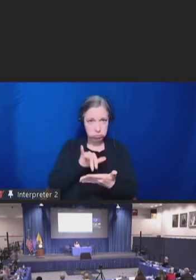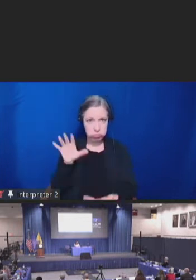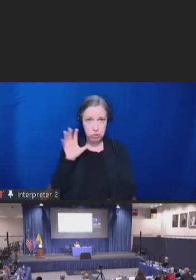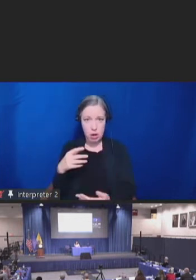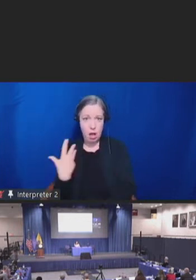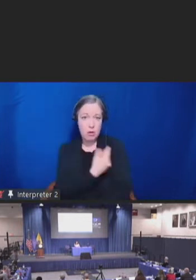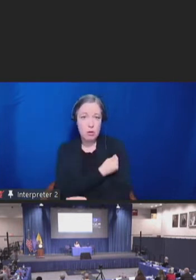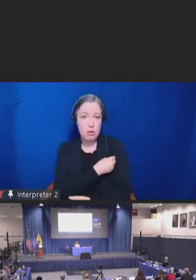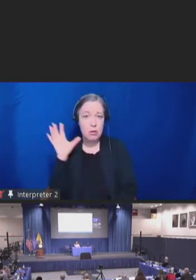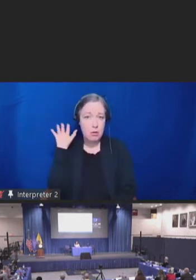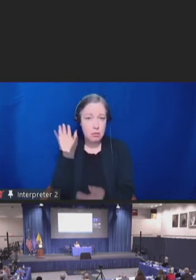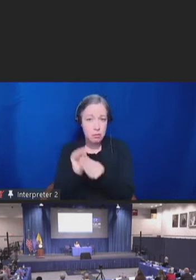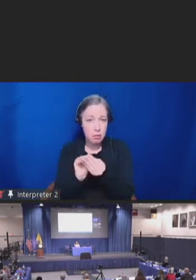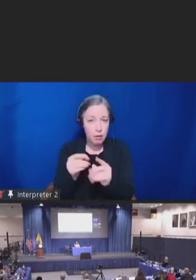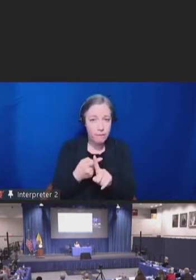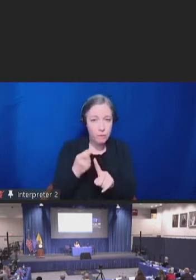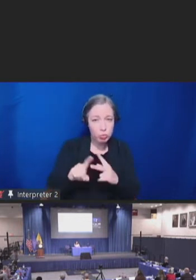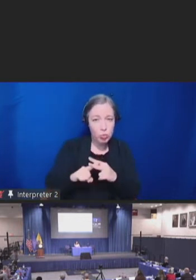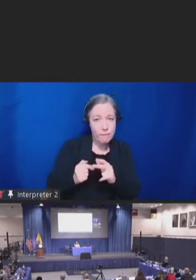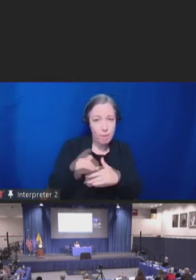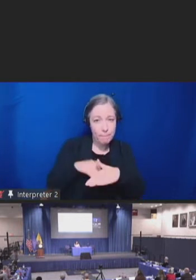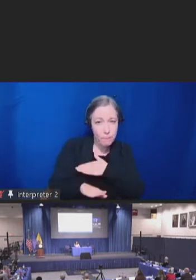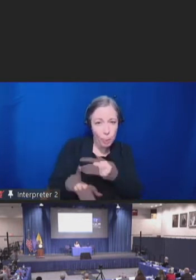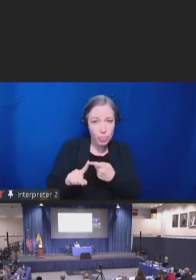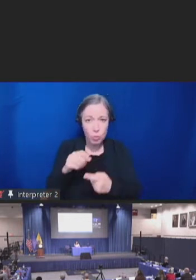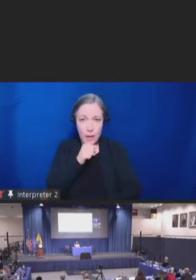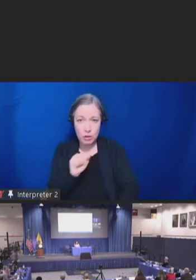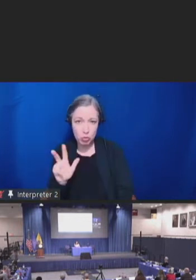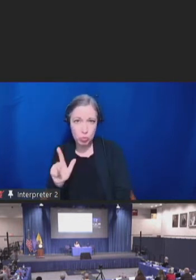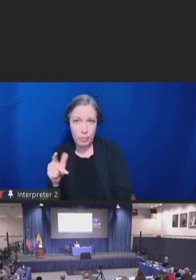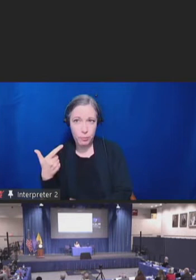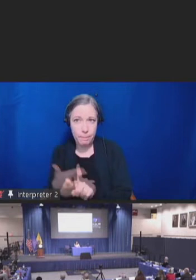Most vaccines have aluminum as an adjuvant.